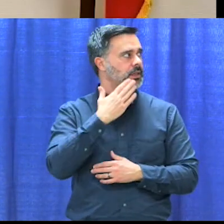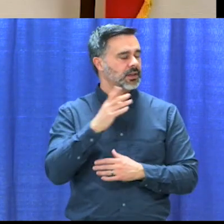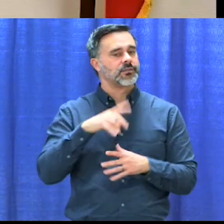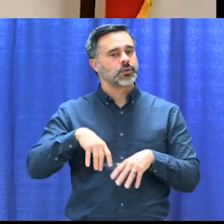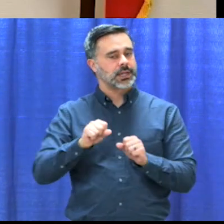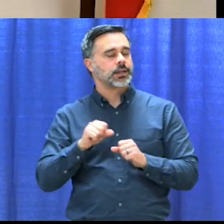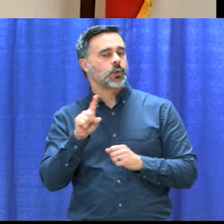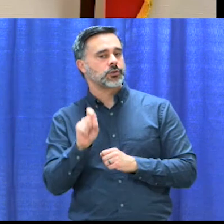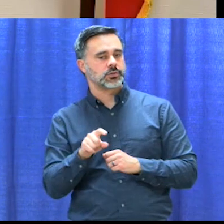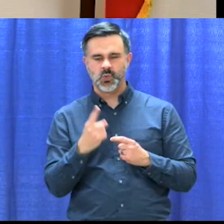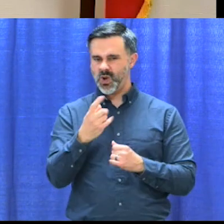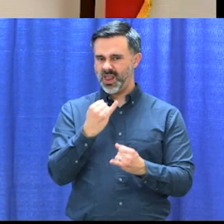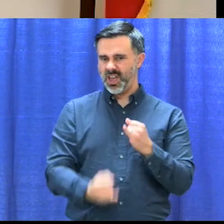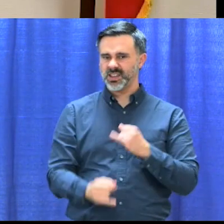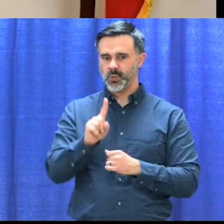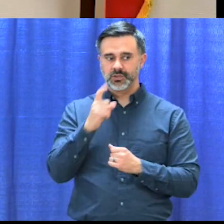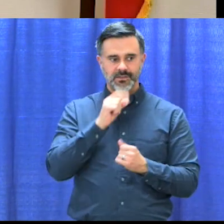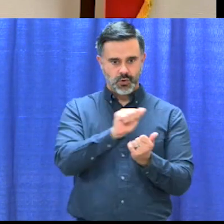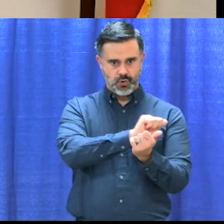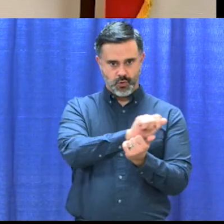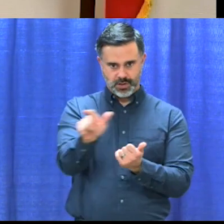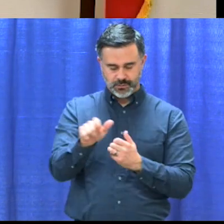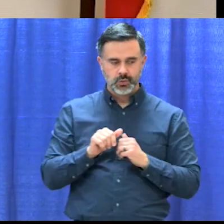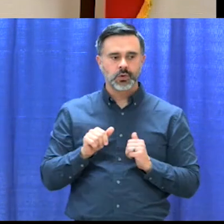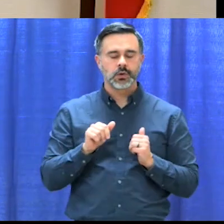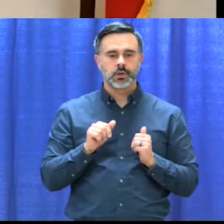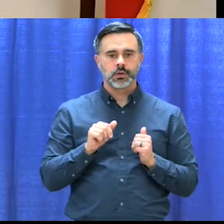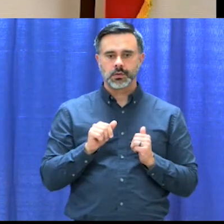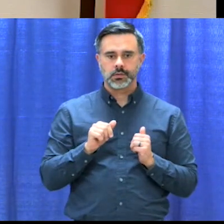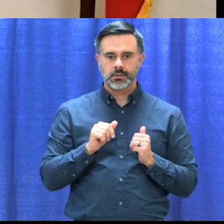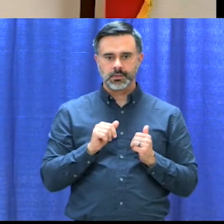One final question to each of you and again I'll just go through the list again I'll go